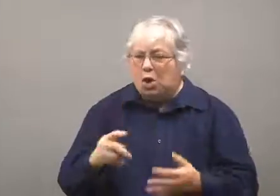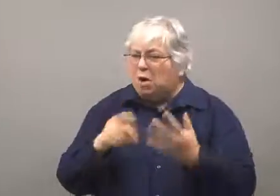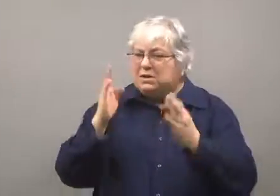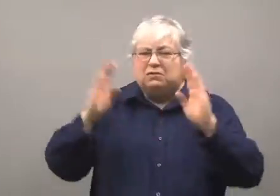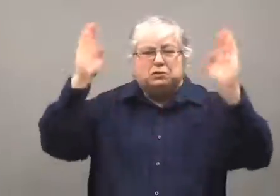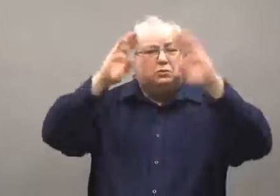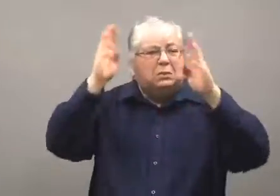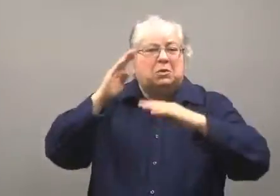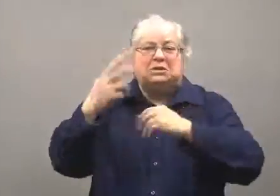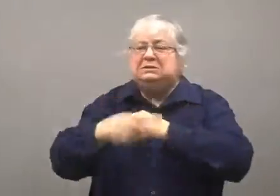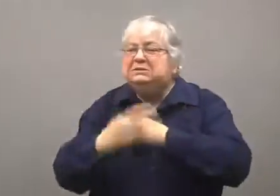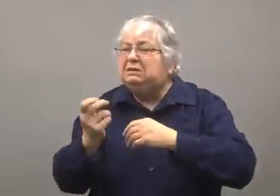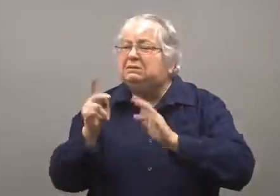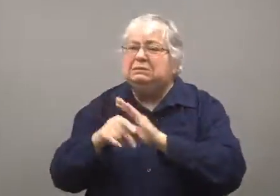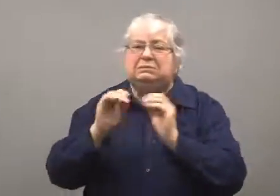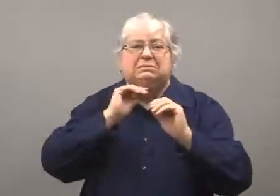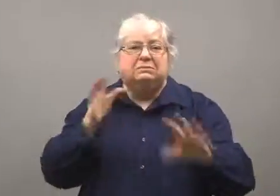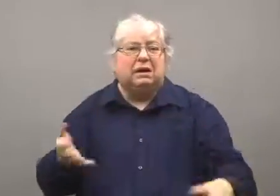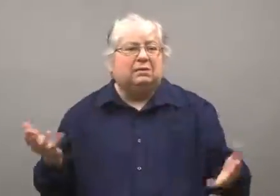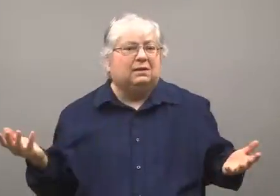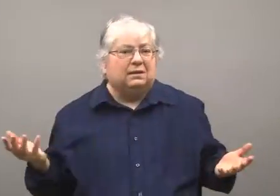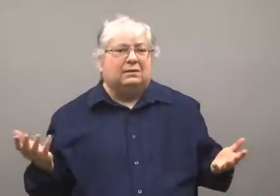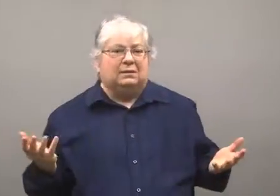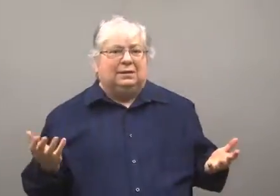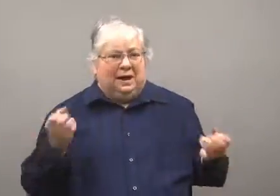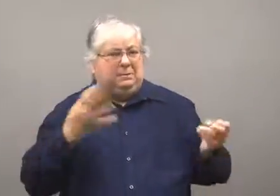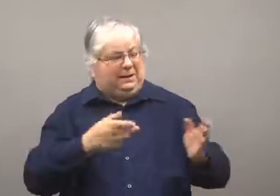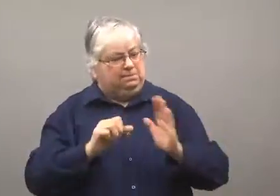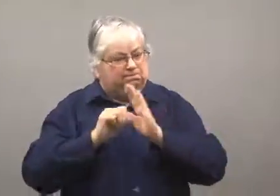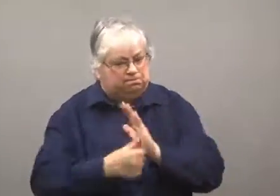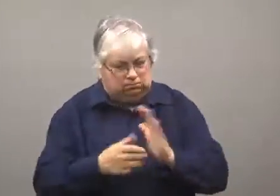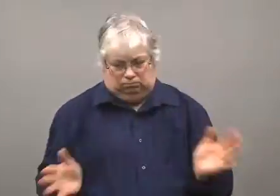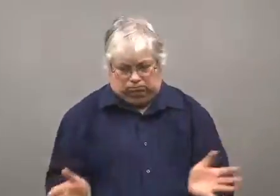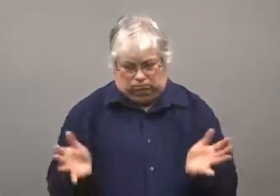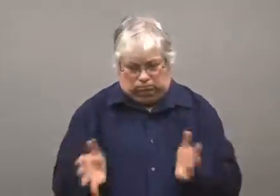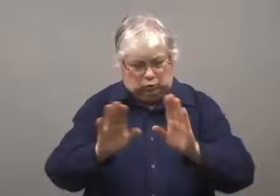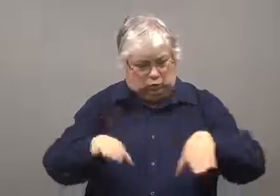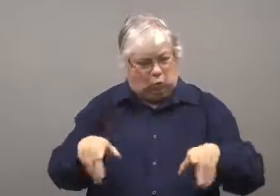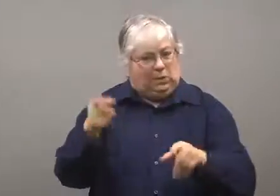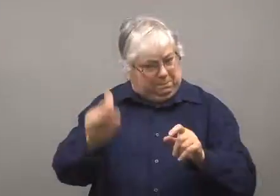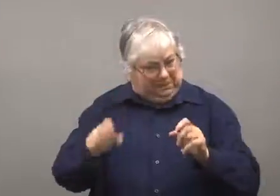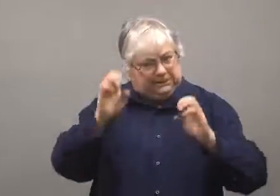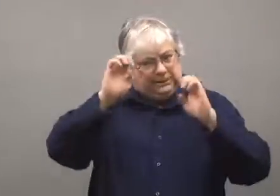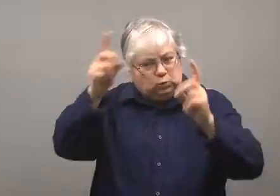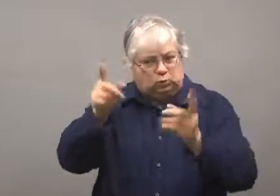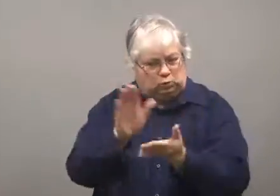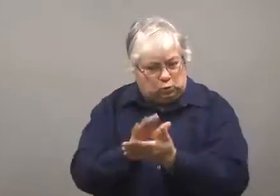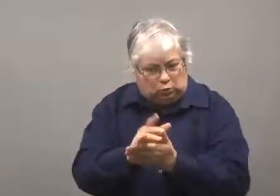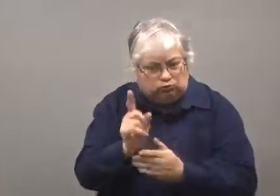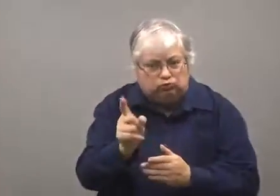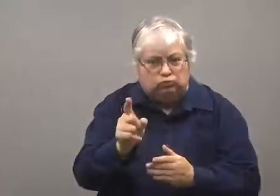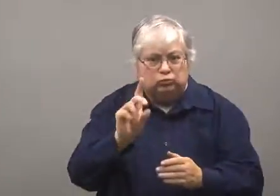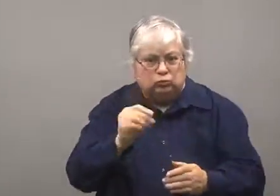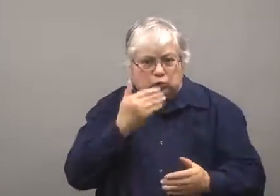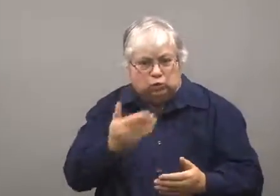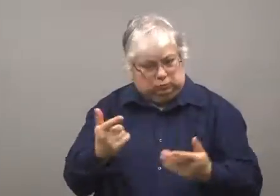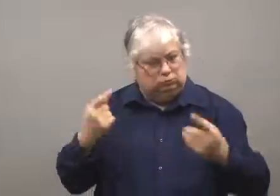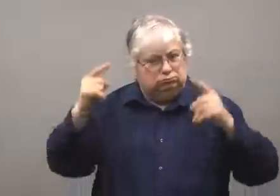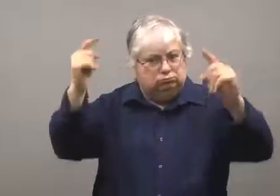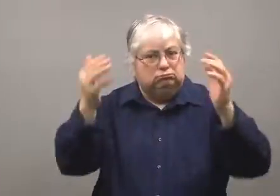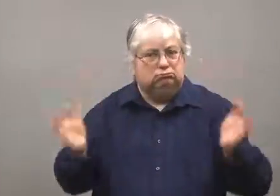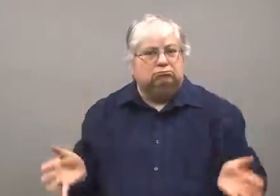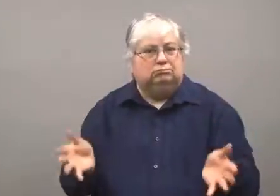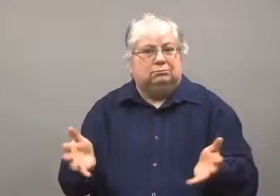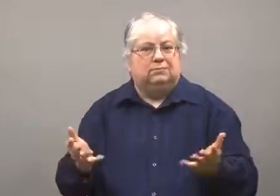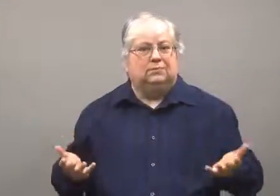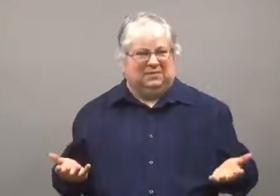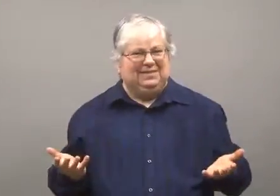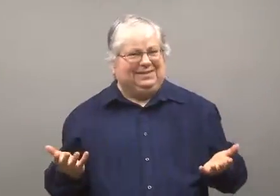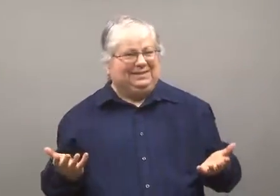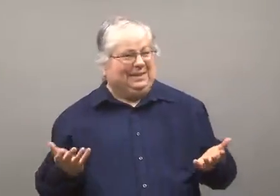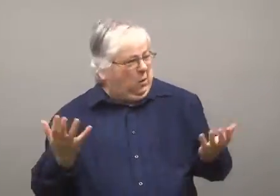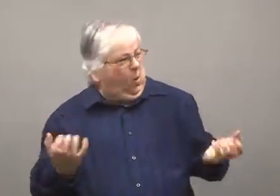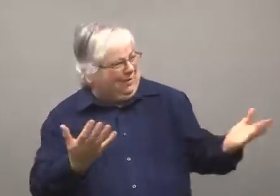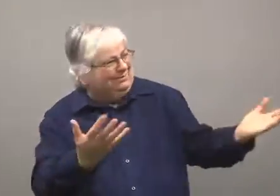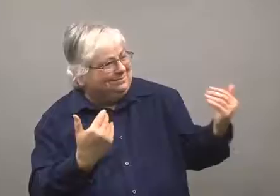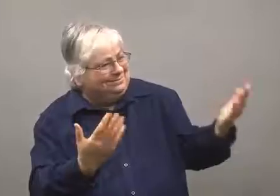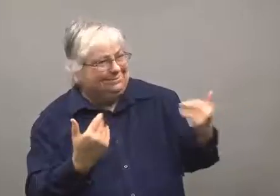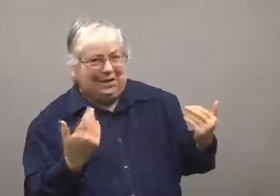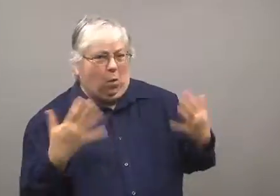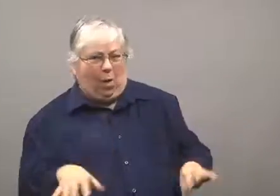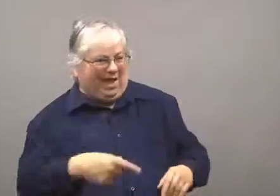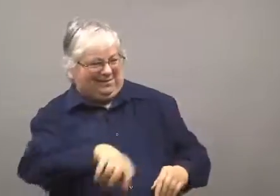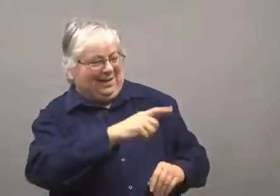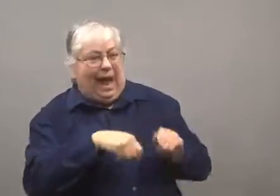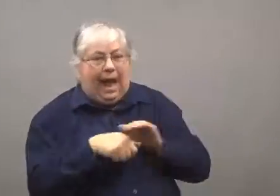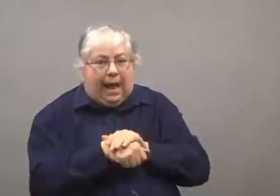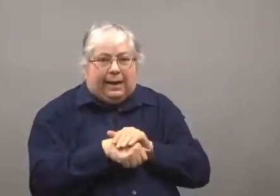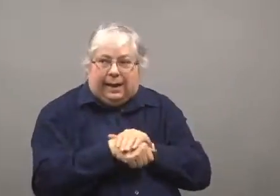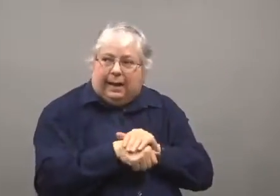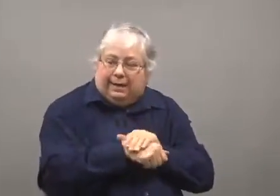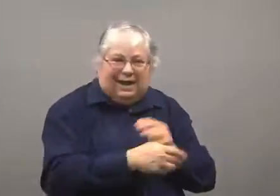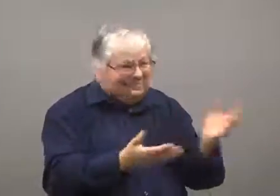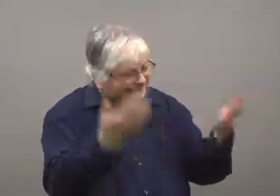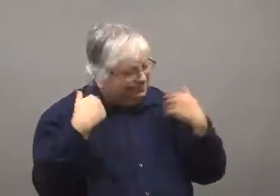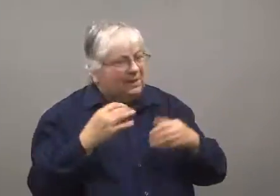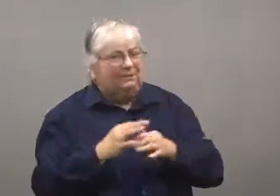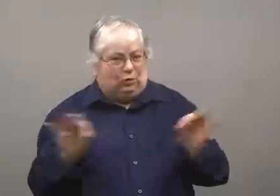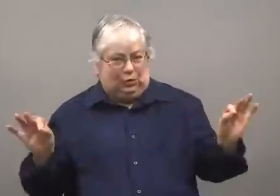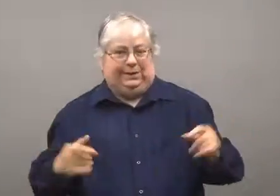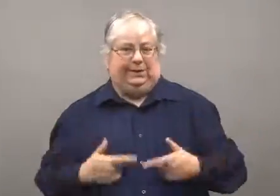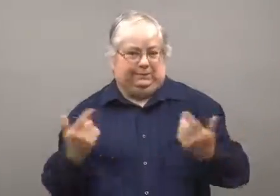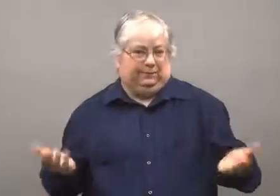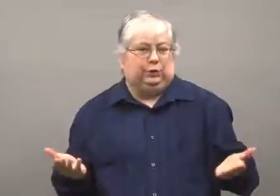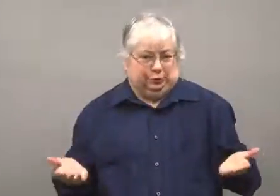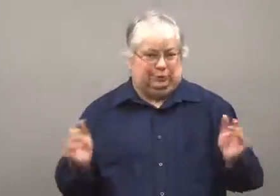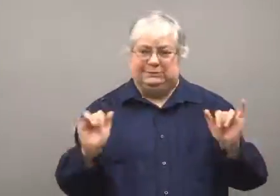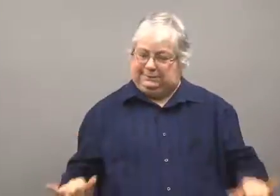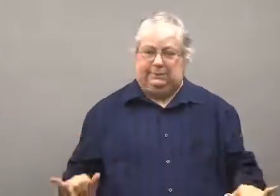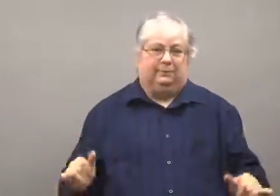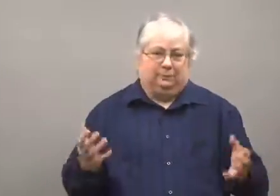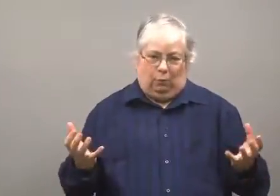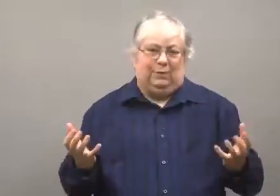They are law abiding, and encourage their children to do well in school and succeed.